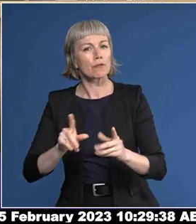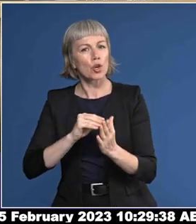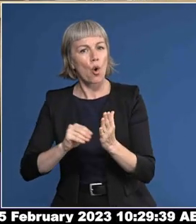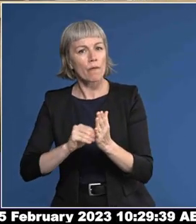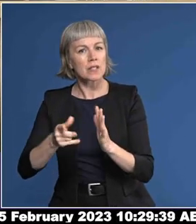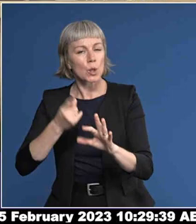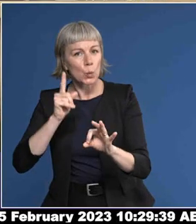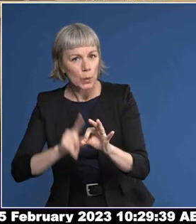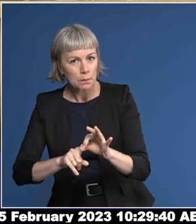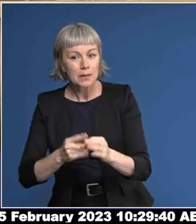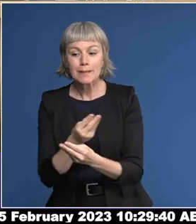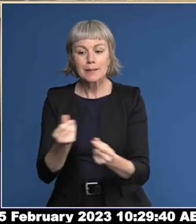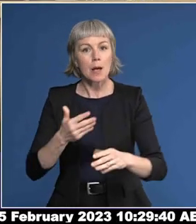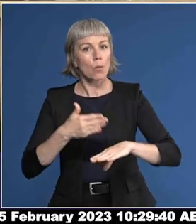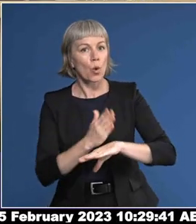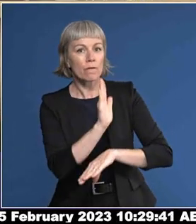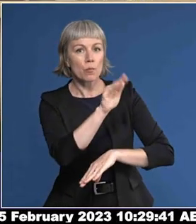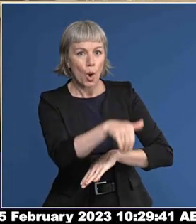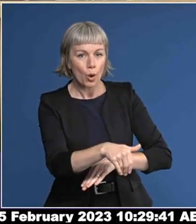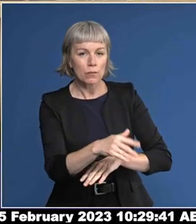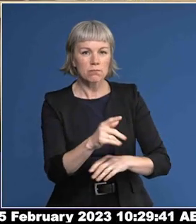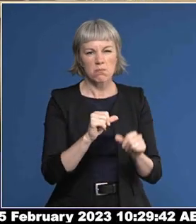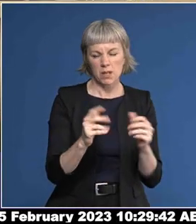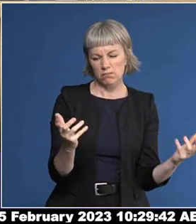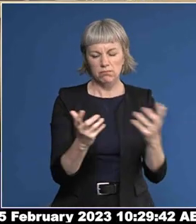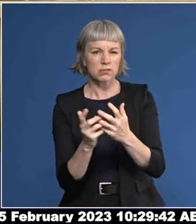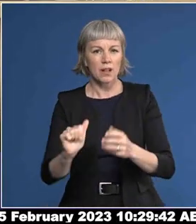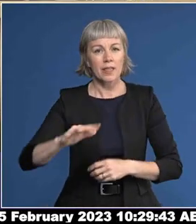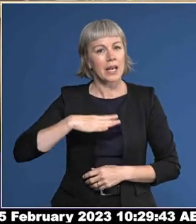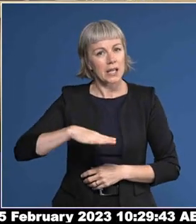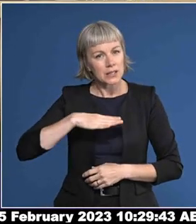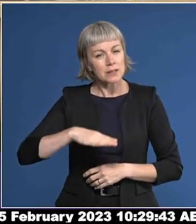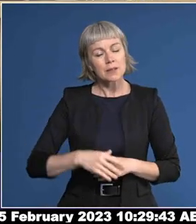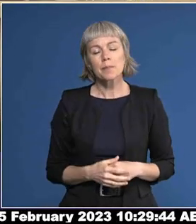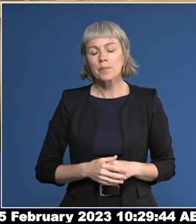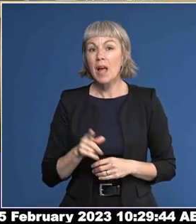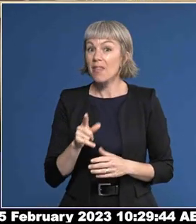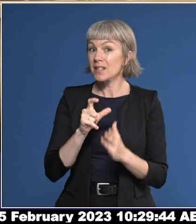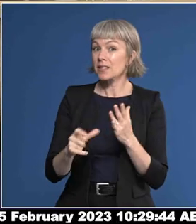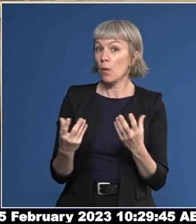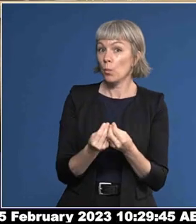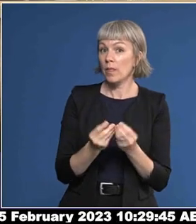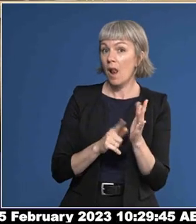And that's taken - like I said, that's completed in conjunction with the line manager and the WHS team and the HR team as well.